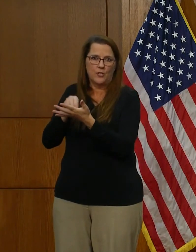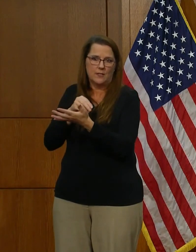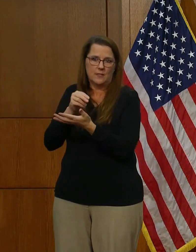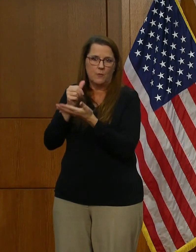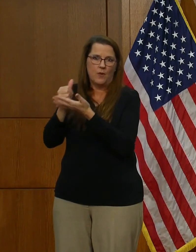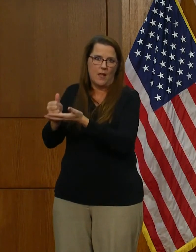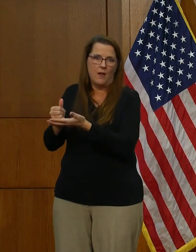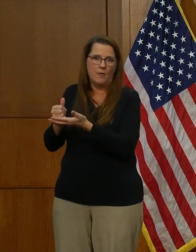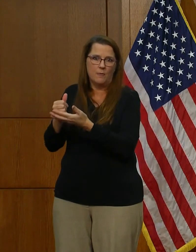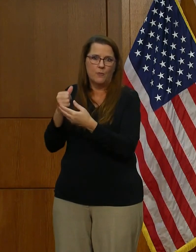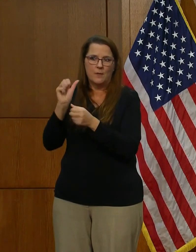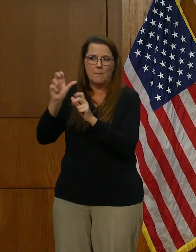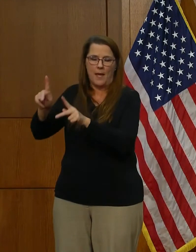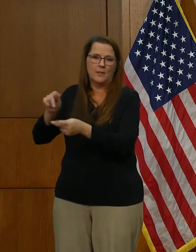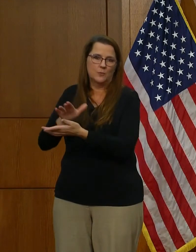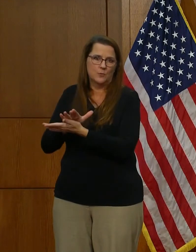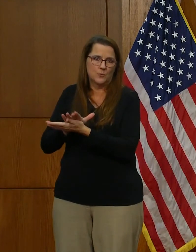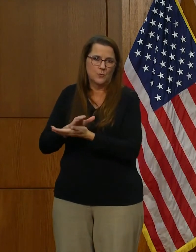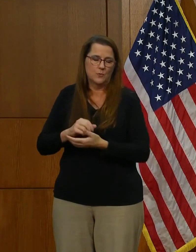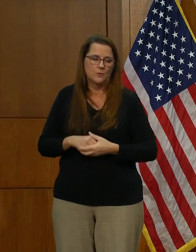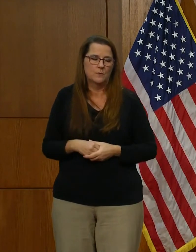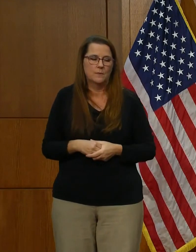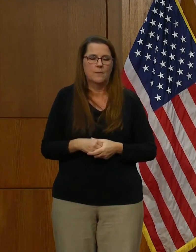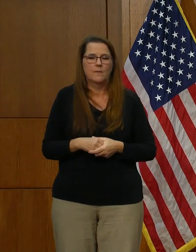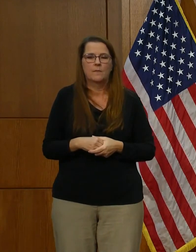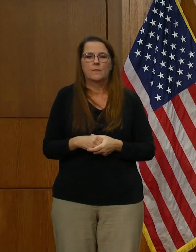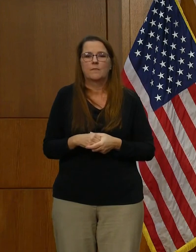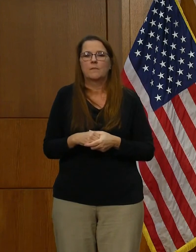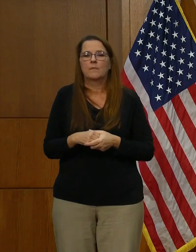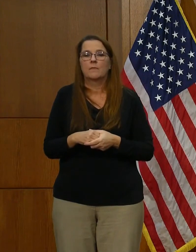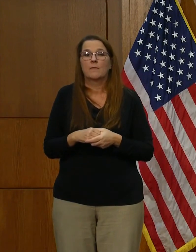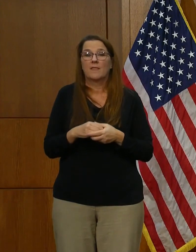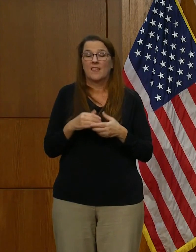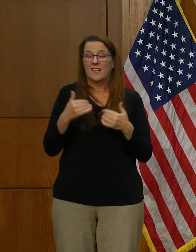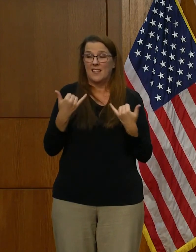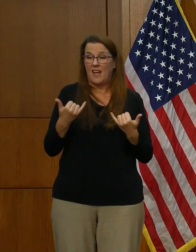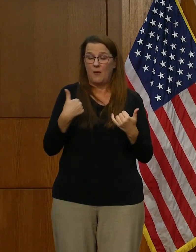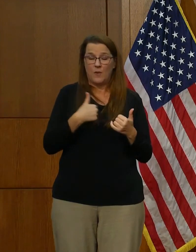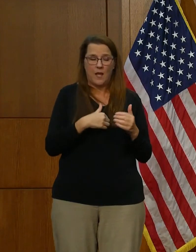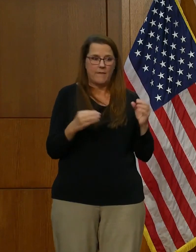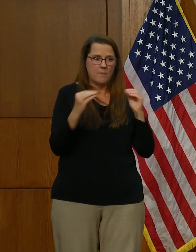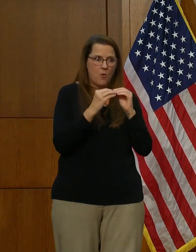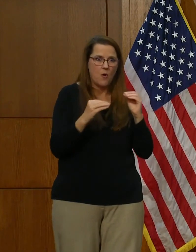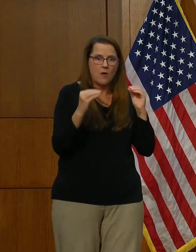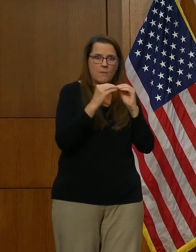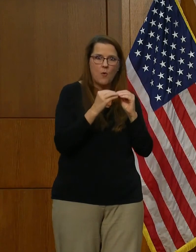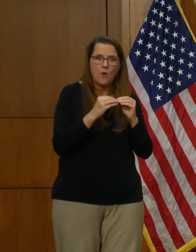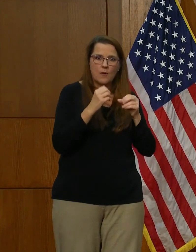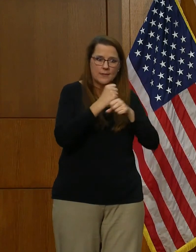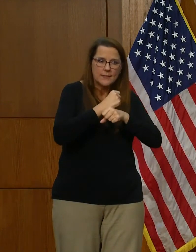PERSON LEARNING, IT CERTAINLY HELPS THAT EFFORT. WE'VE GOT